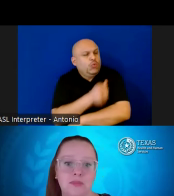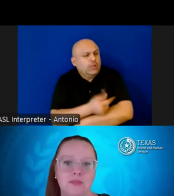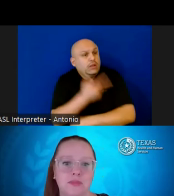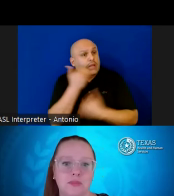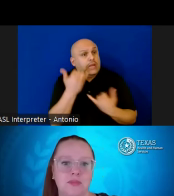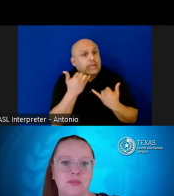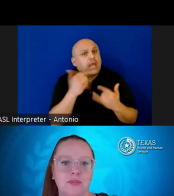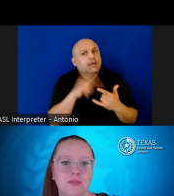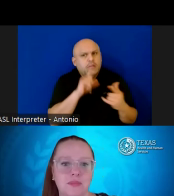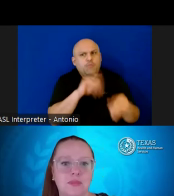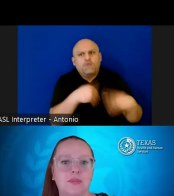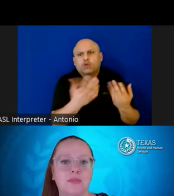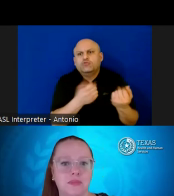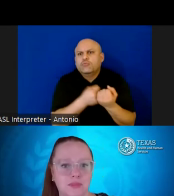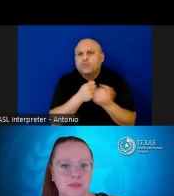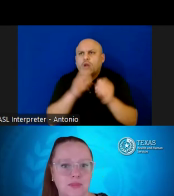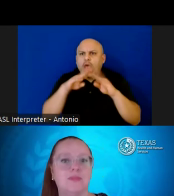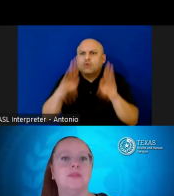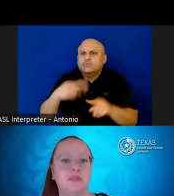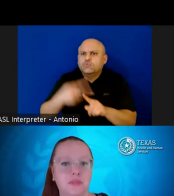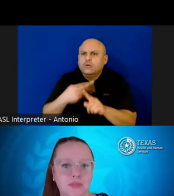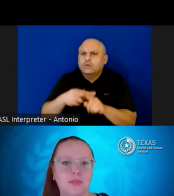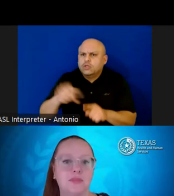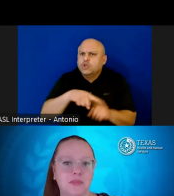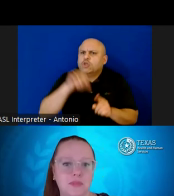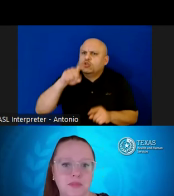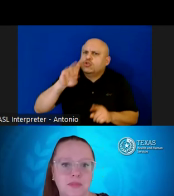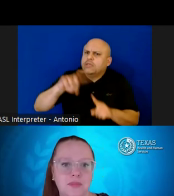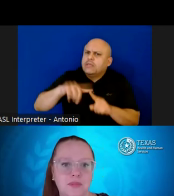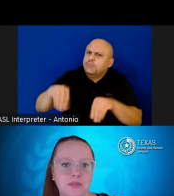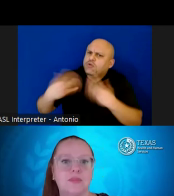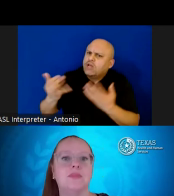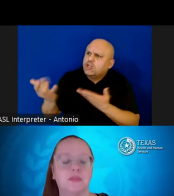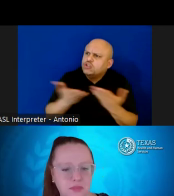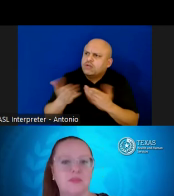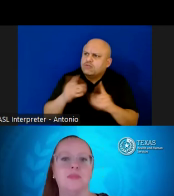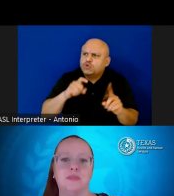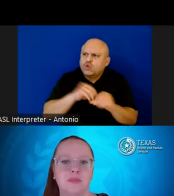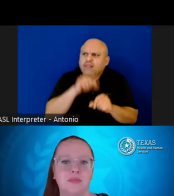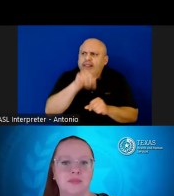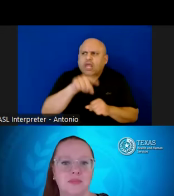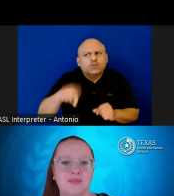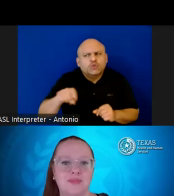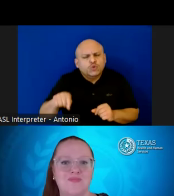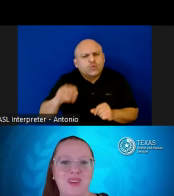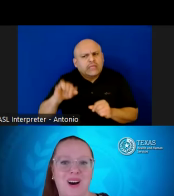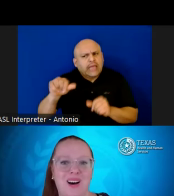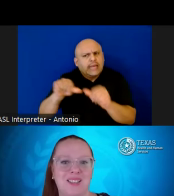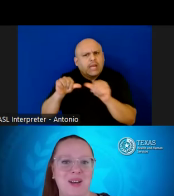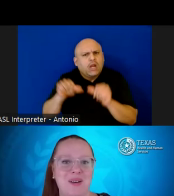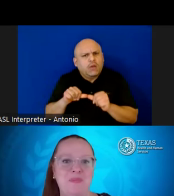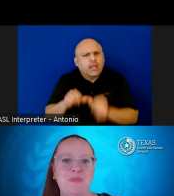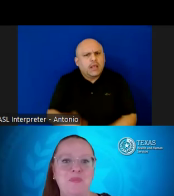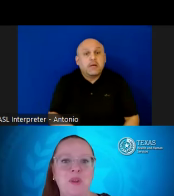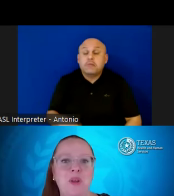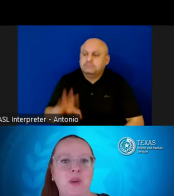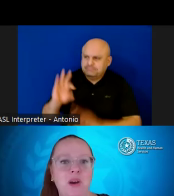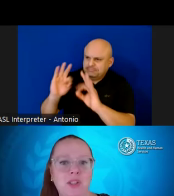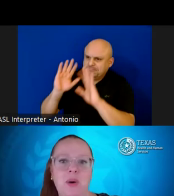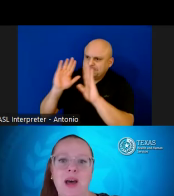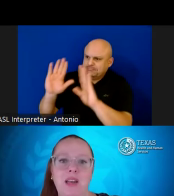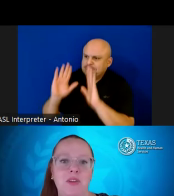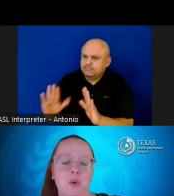North Texas behavioral health authority is currently a provider of Supportive Housing Rental Assistance, so they should be able to provide those services in their catchment area.